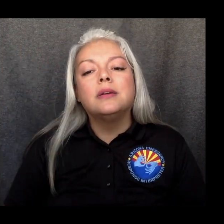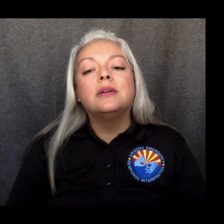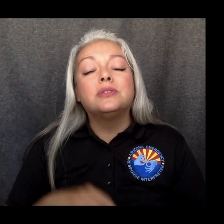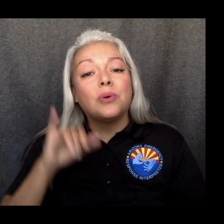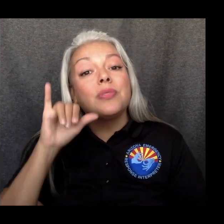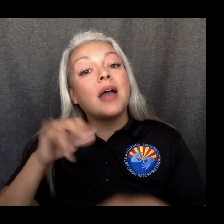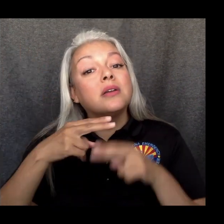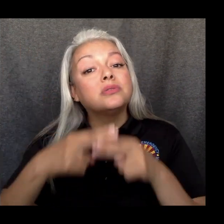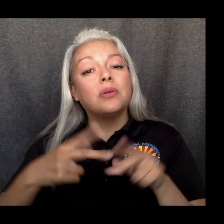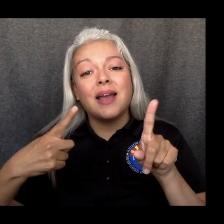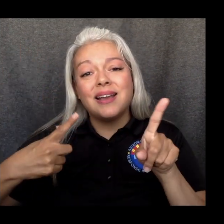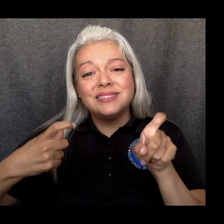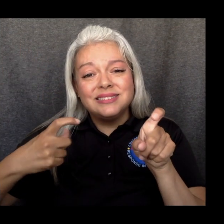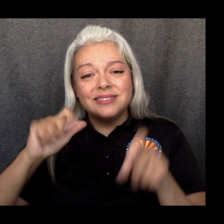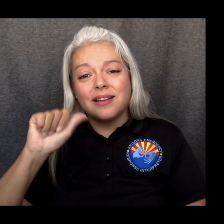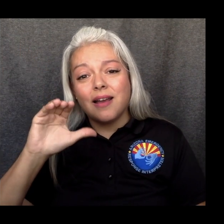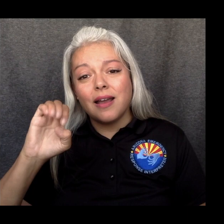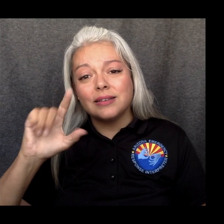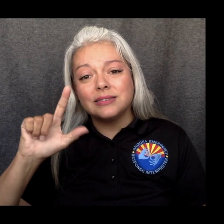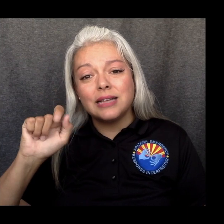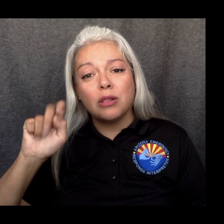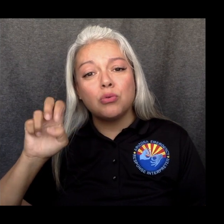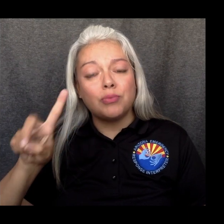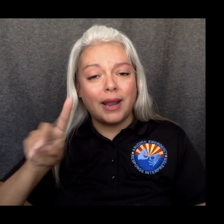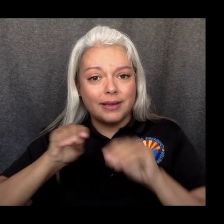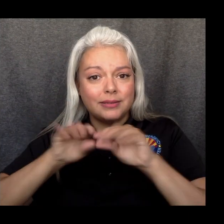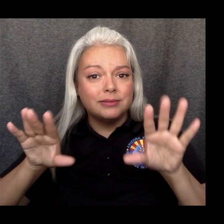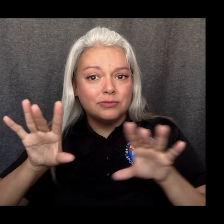Next, I want to share with you the death data.